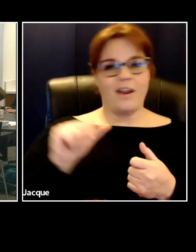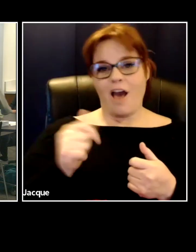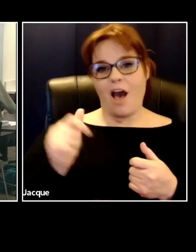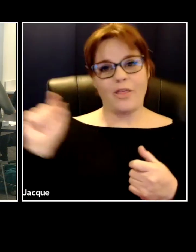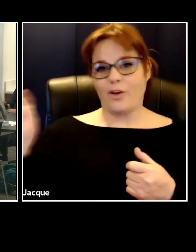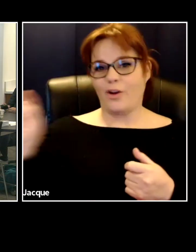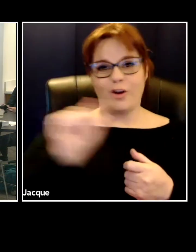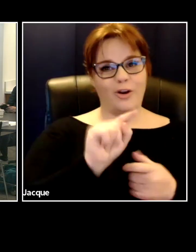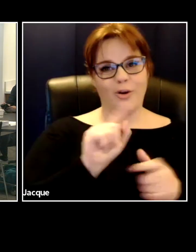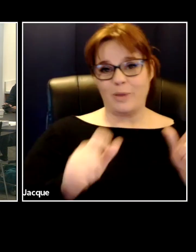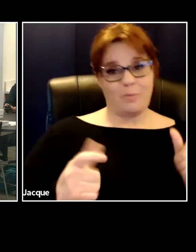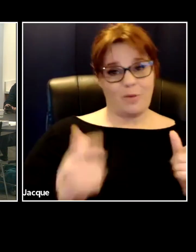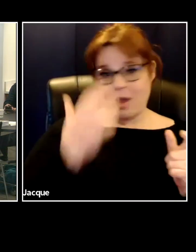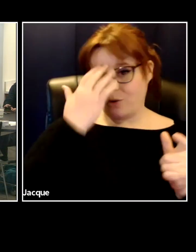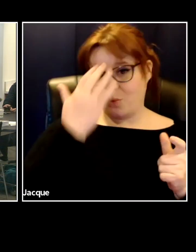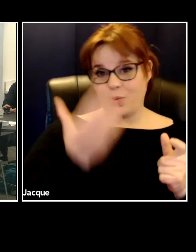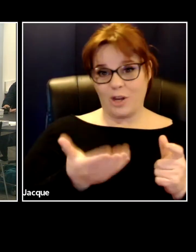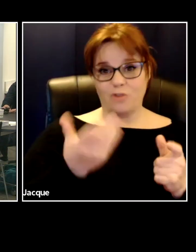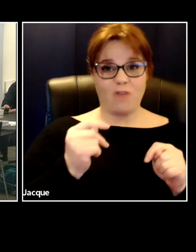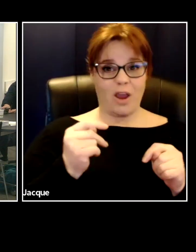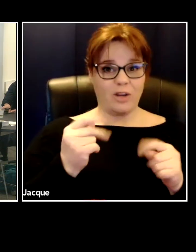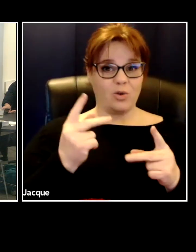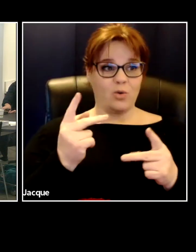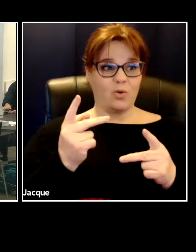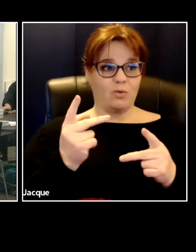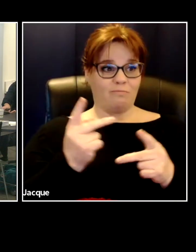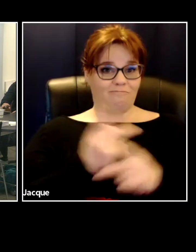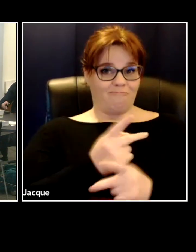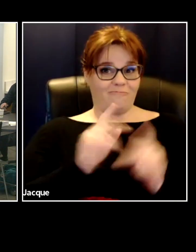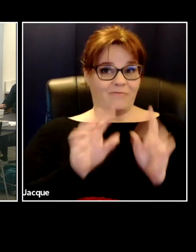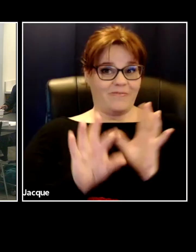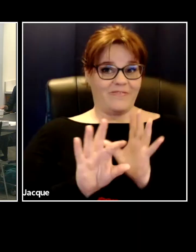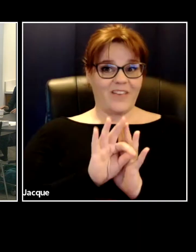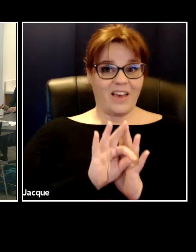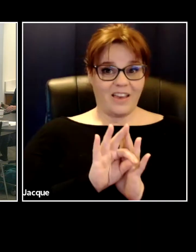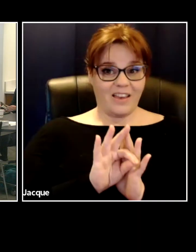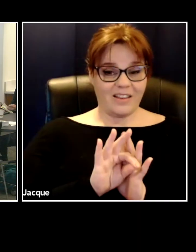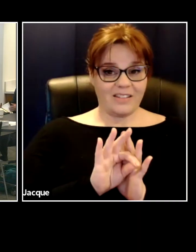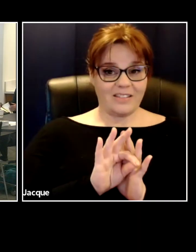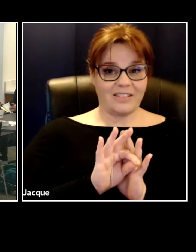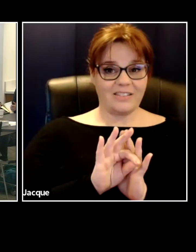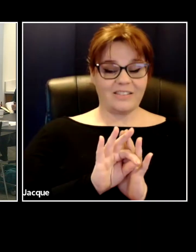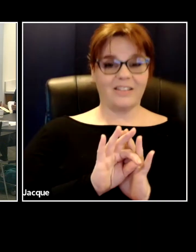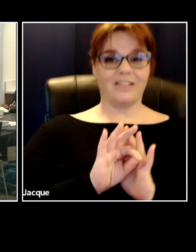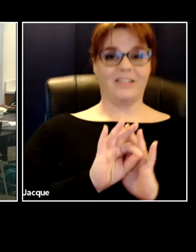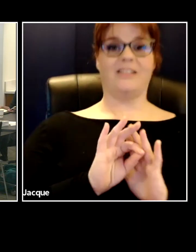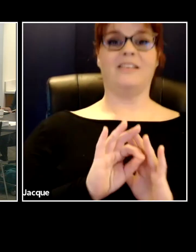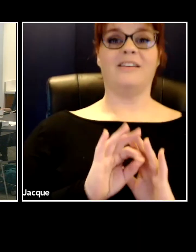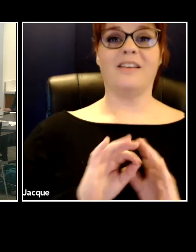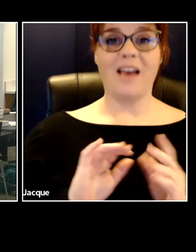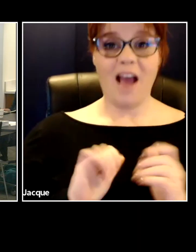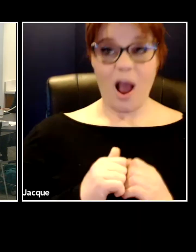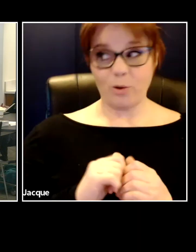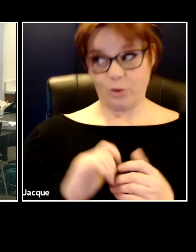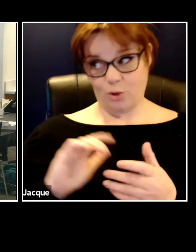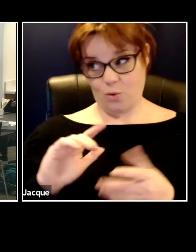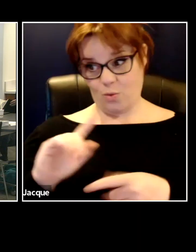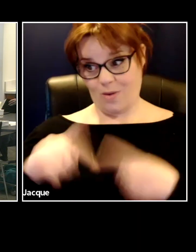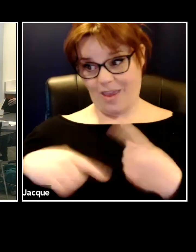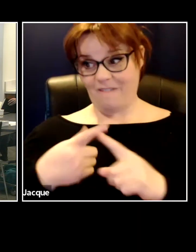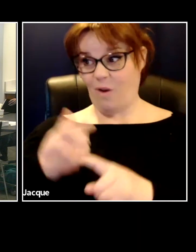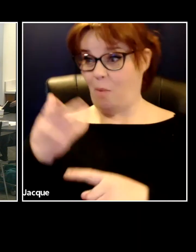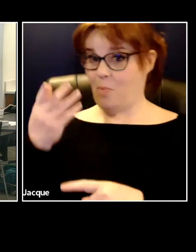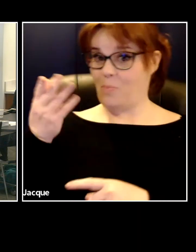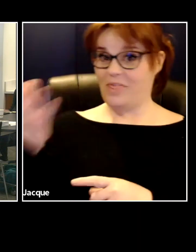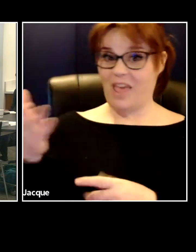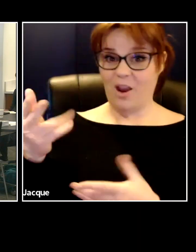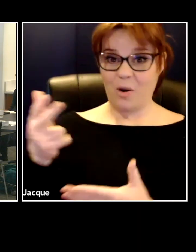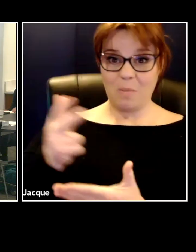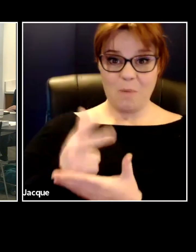I knew here trying to find uh how to get from there to here. And the only option was to push